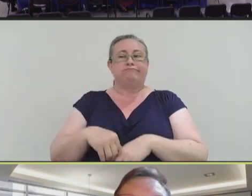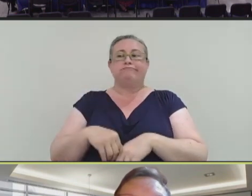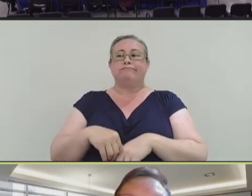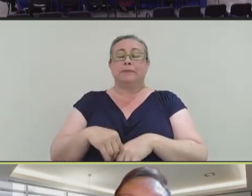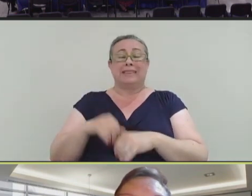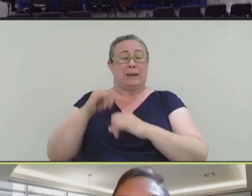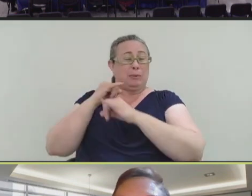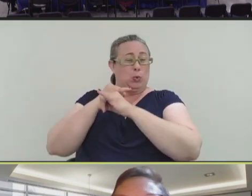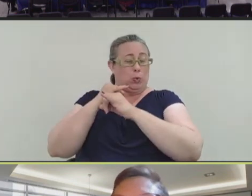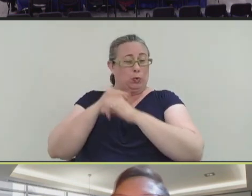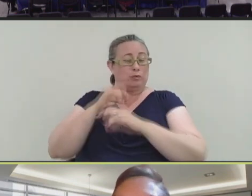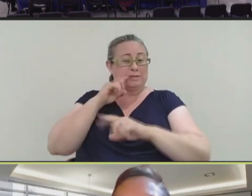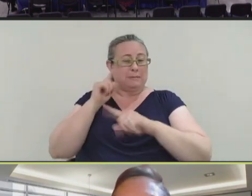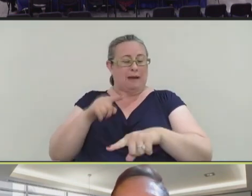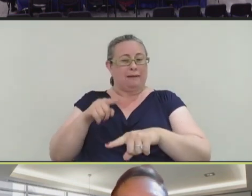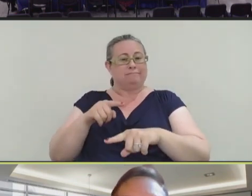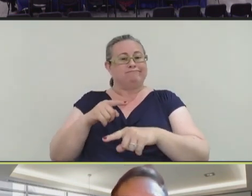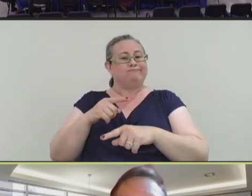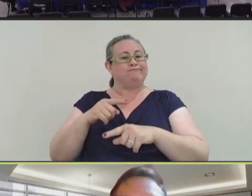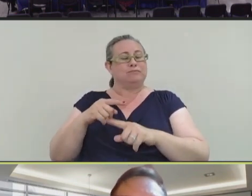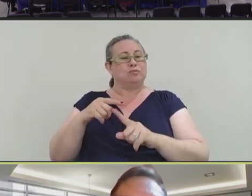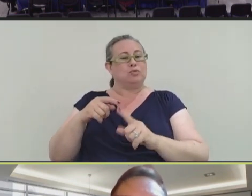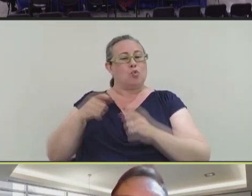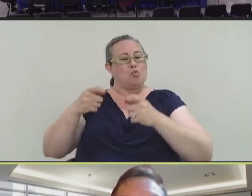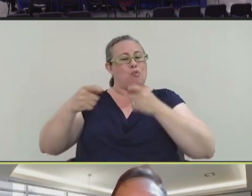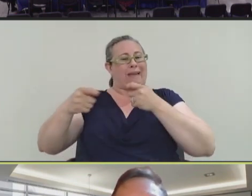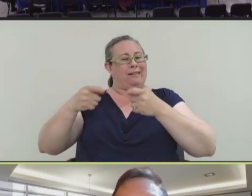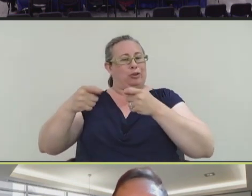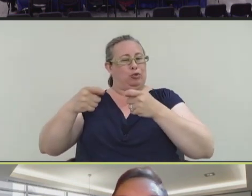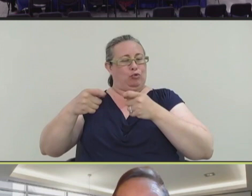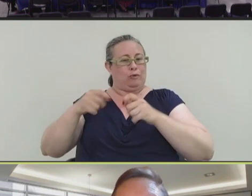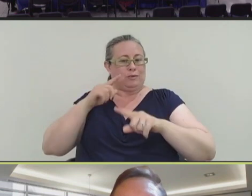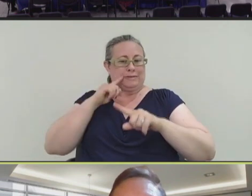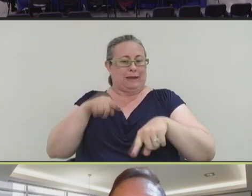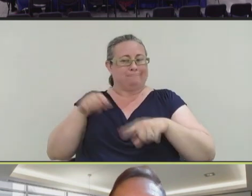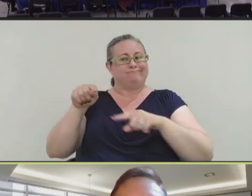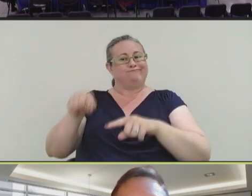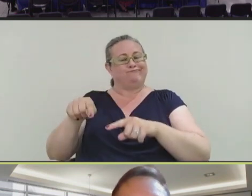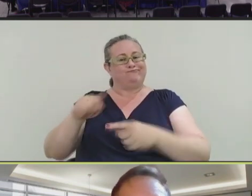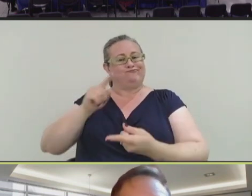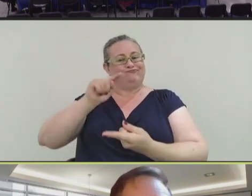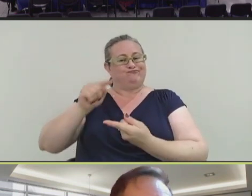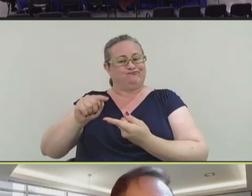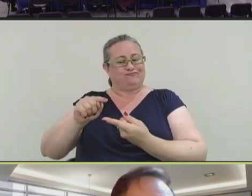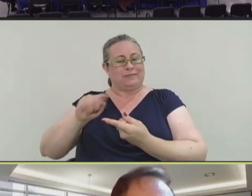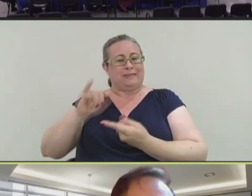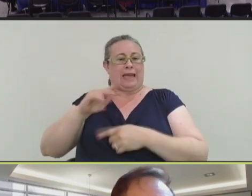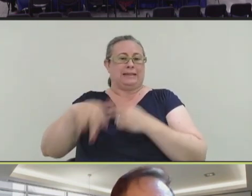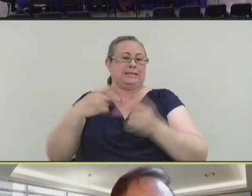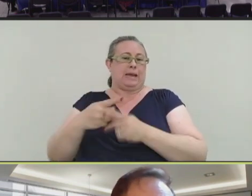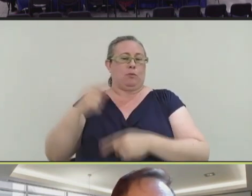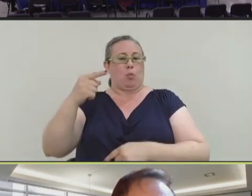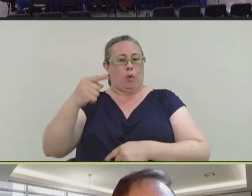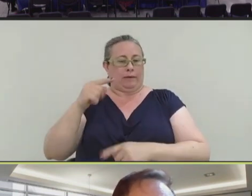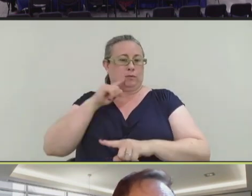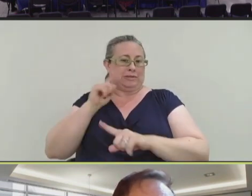patients actually is a regulatory immune response that dampens that type one immune response. So